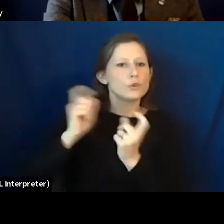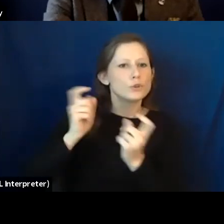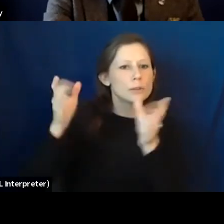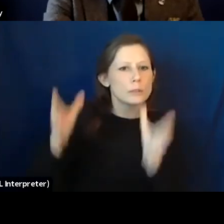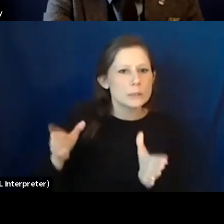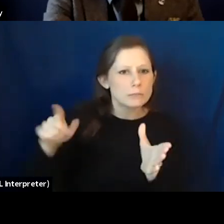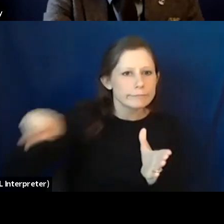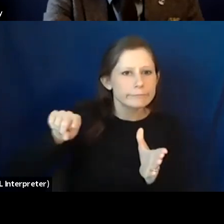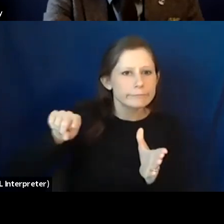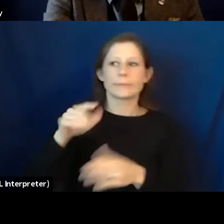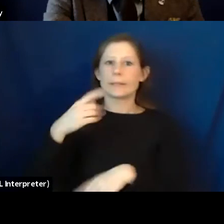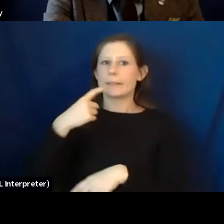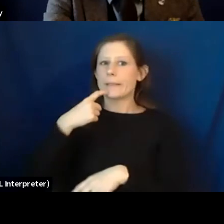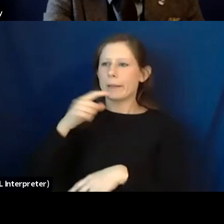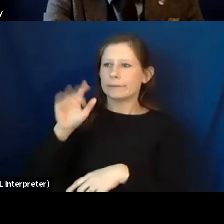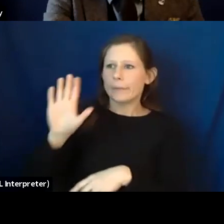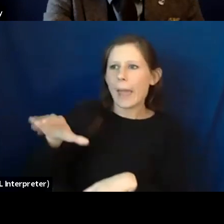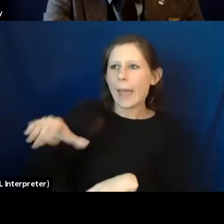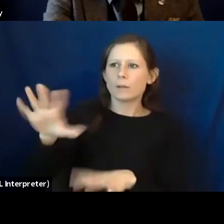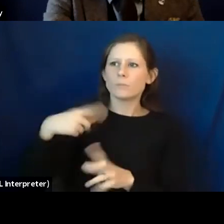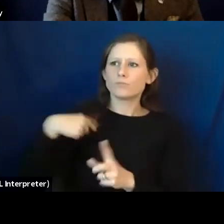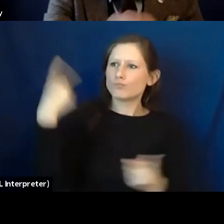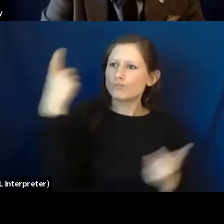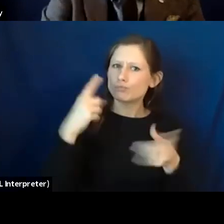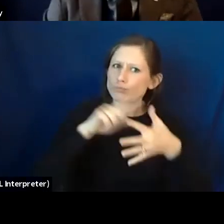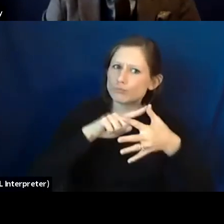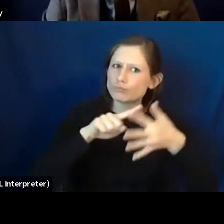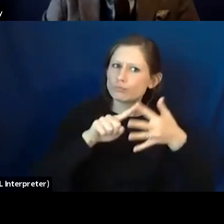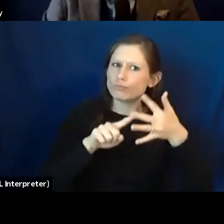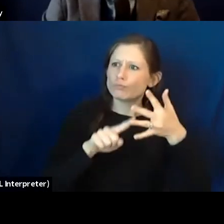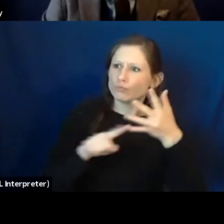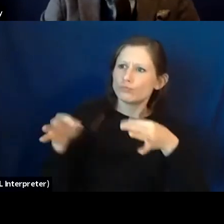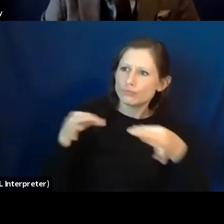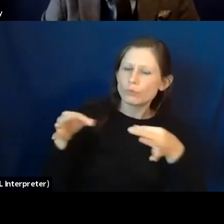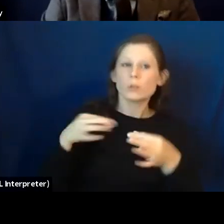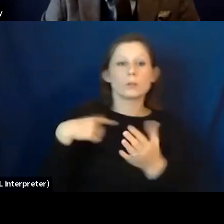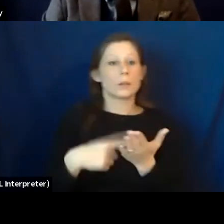can we think about these things and you know sometimes you have to be very vocal um vocal